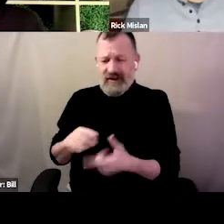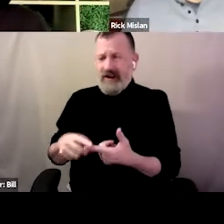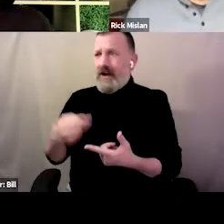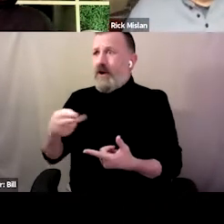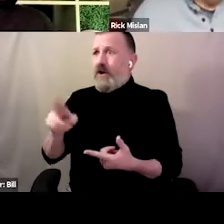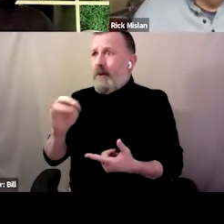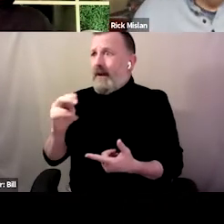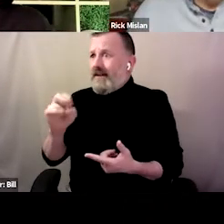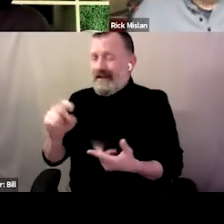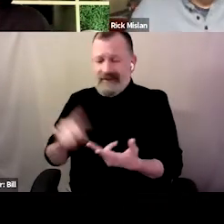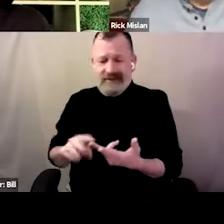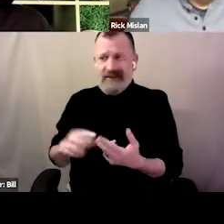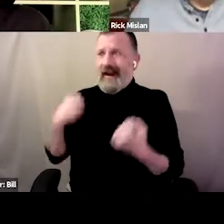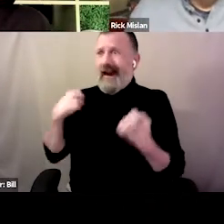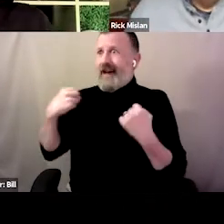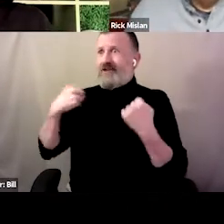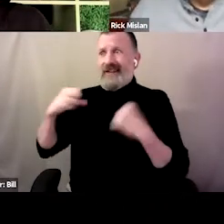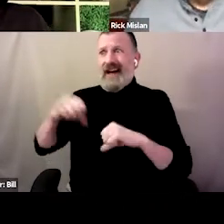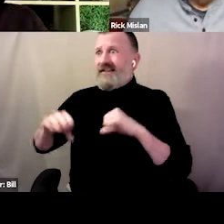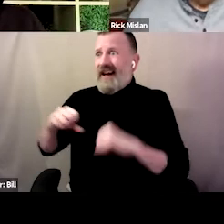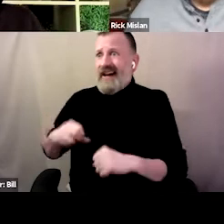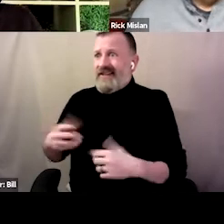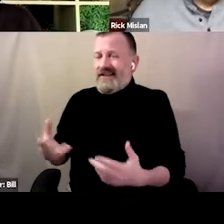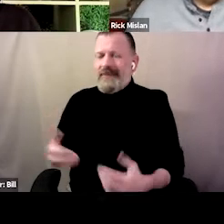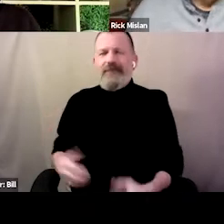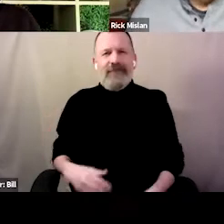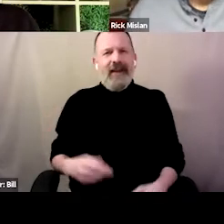CalebBarlow: Fit figure out where there are people that think differently than